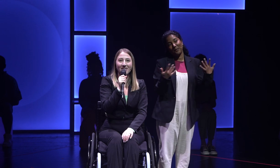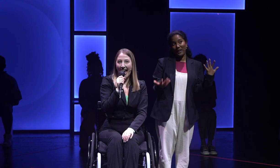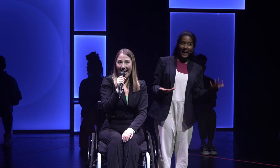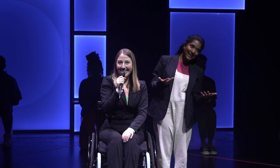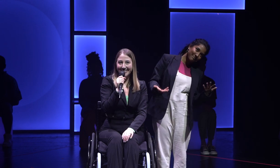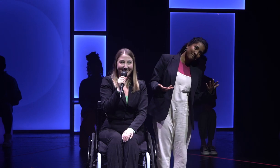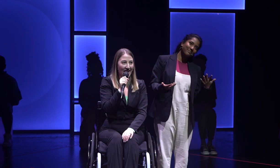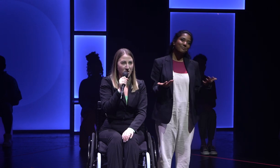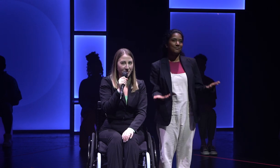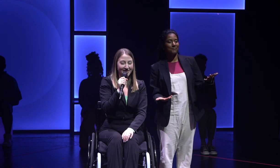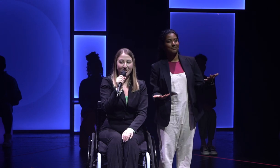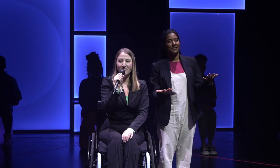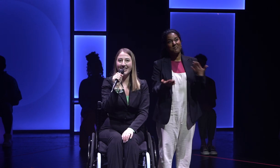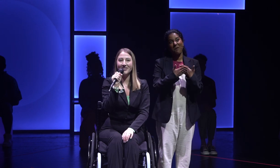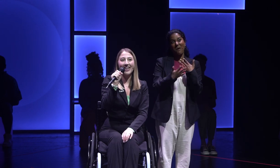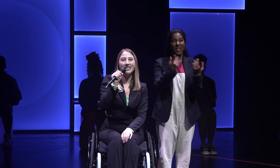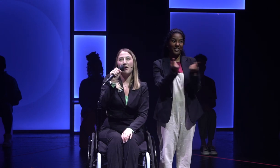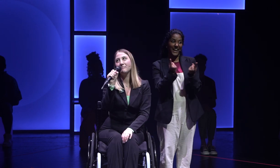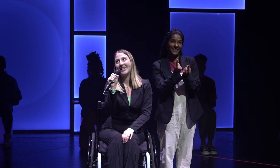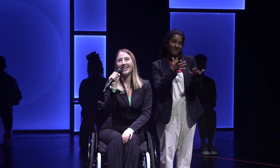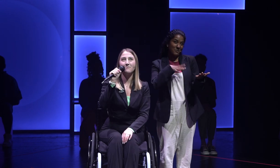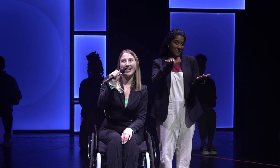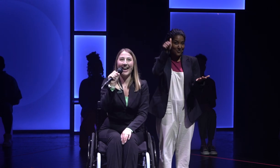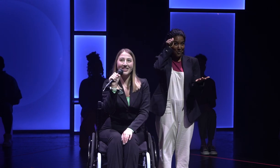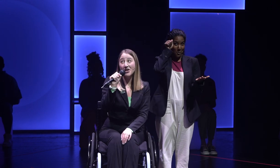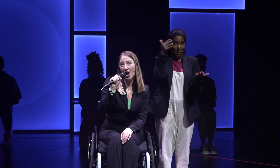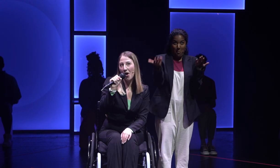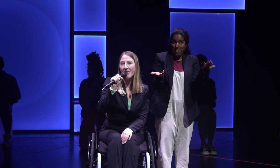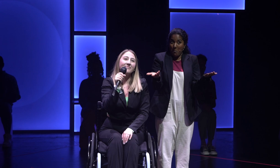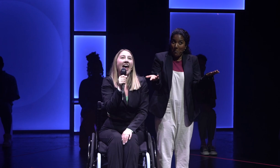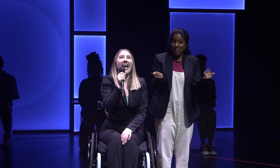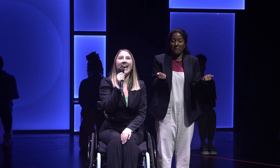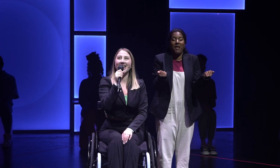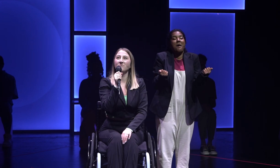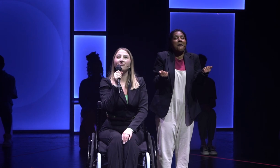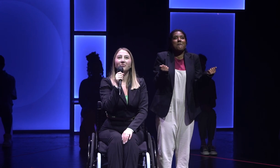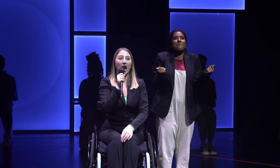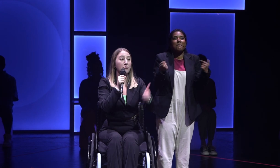Ok. So, some random things about me that you might like to know. Um, I'm a